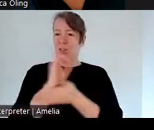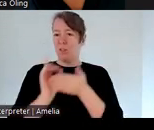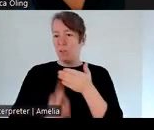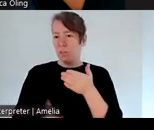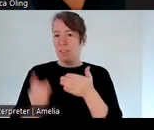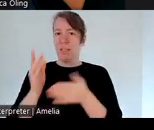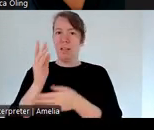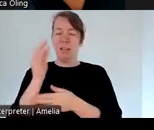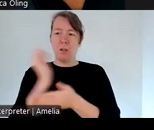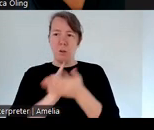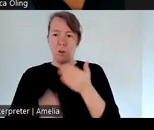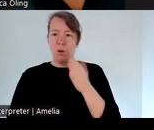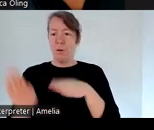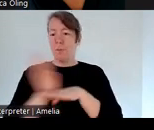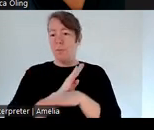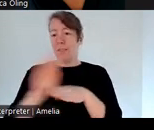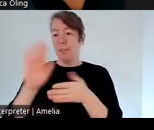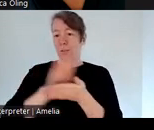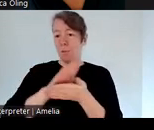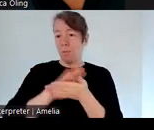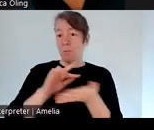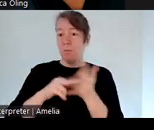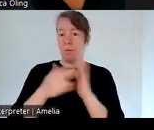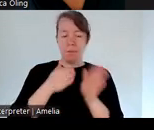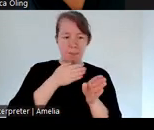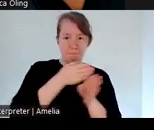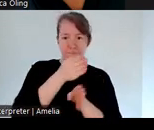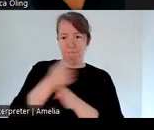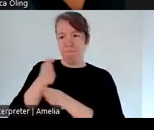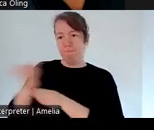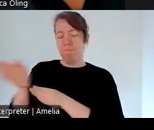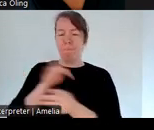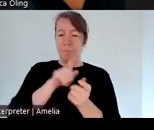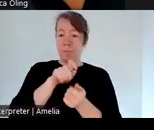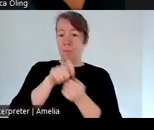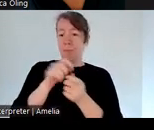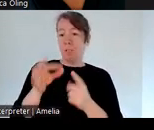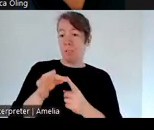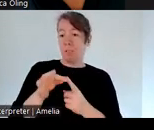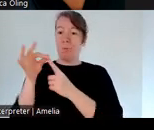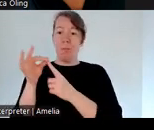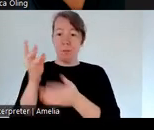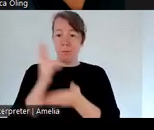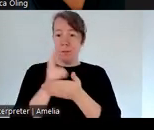And so we have a lot of specialized resources that other campuses as part of this system may not have.